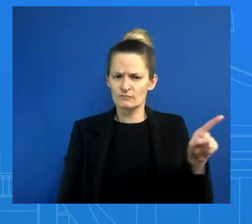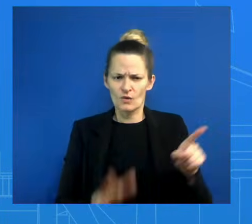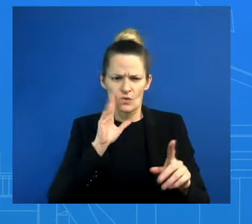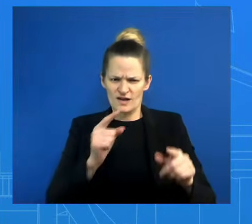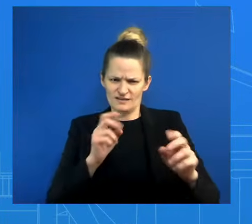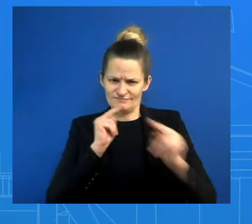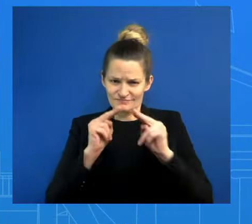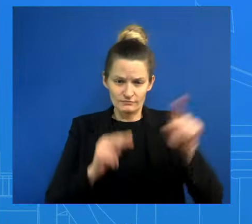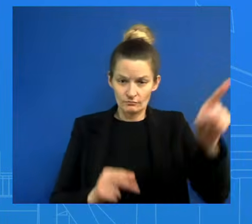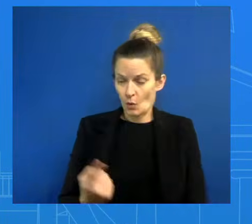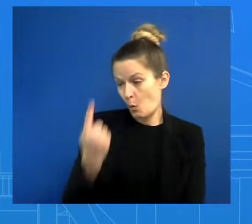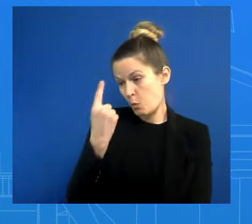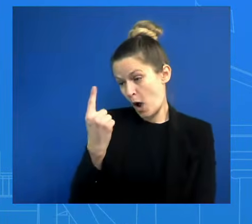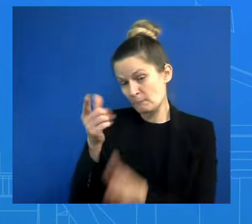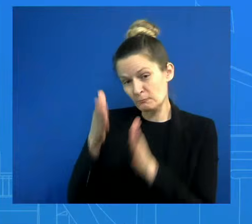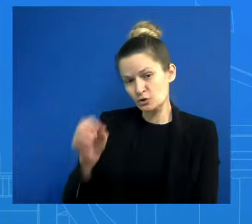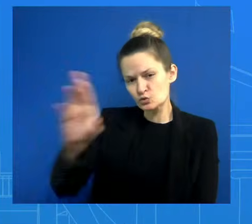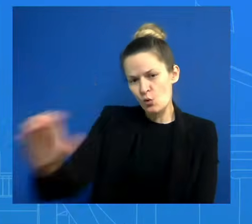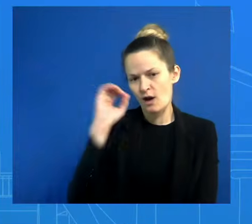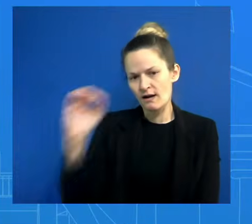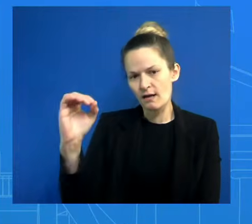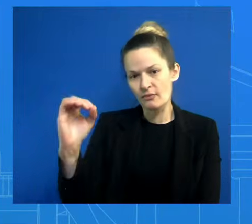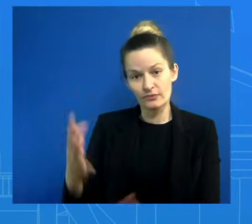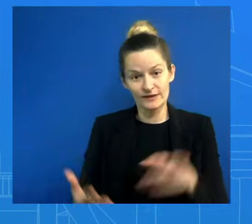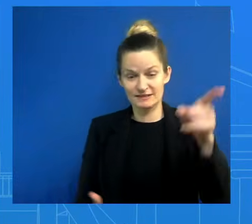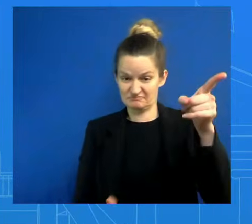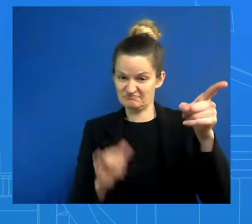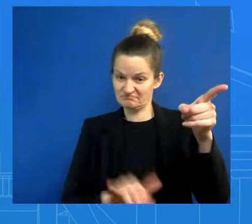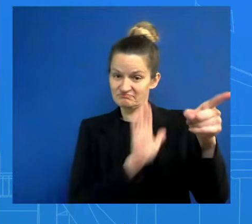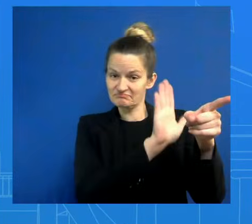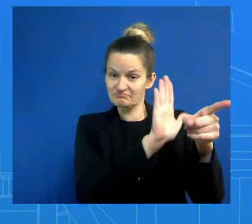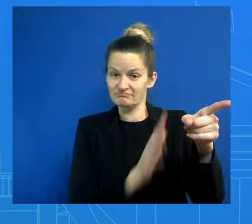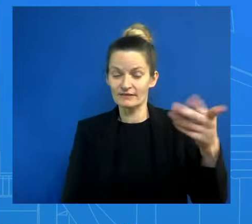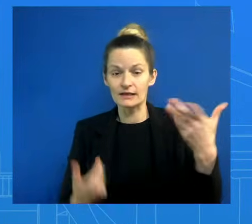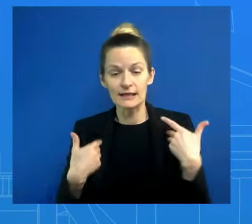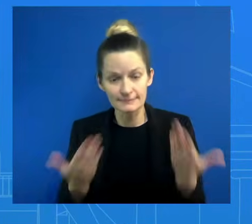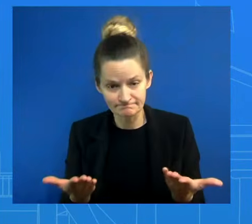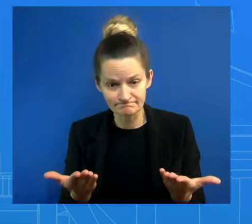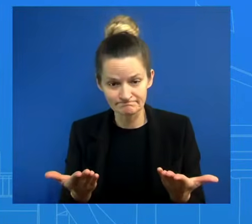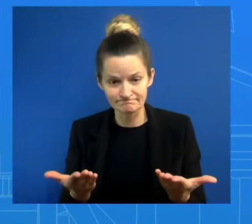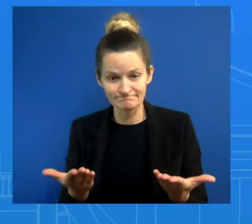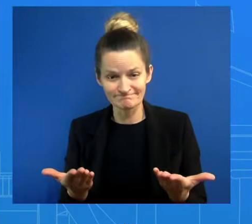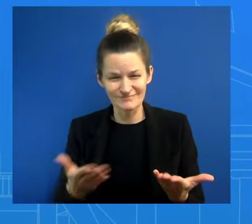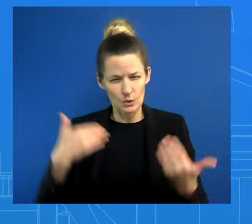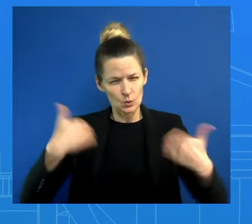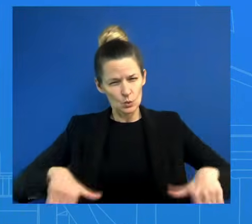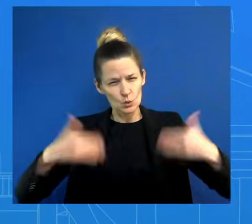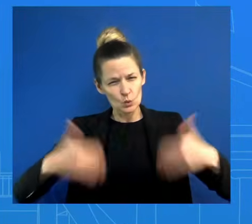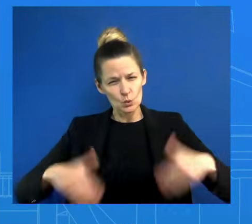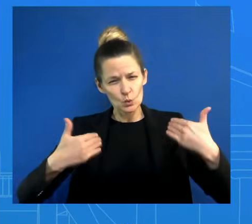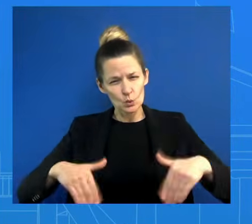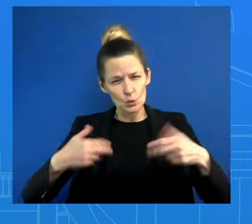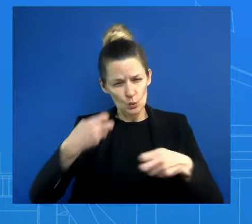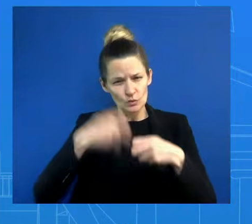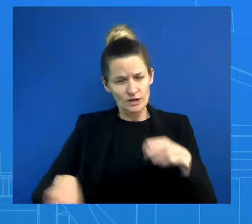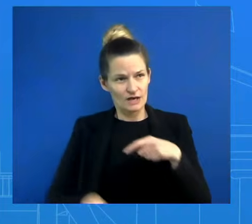that was presented in front of us. And that's the very difficult decision that the President had to make. And we were able to bring her home safely.